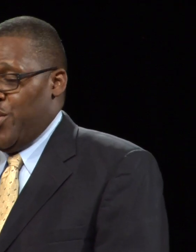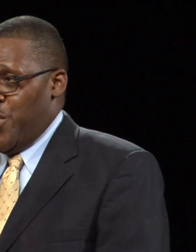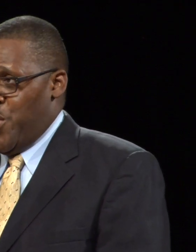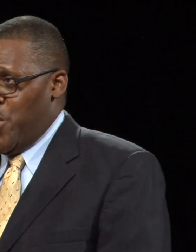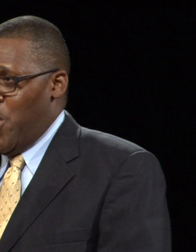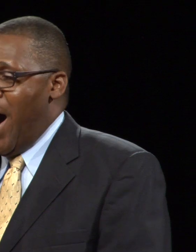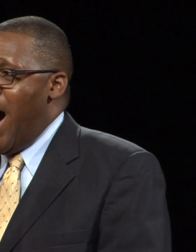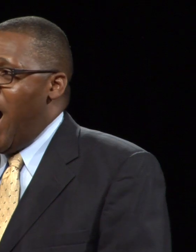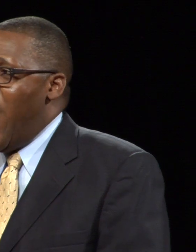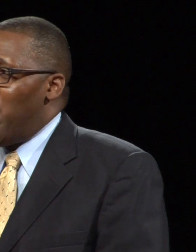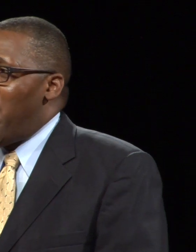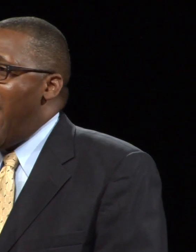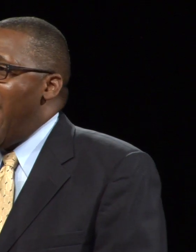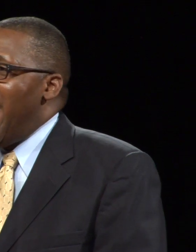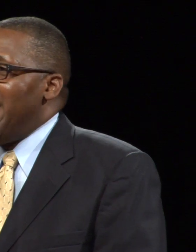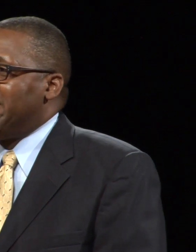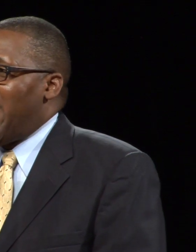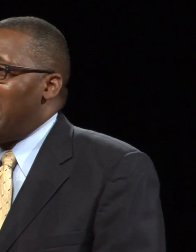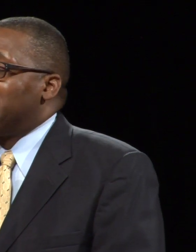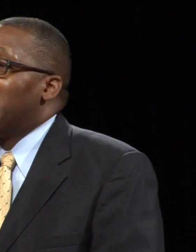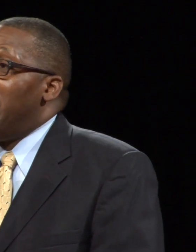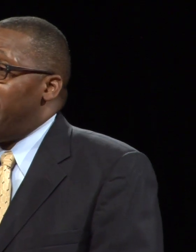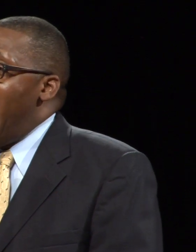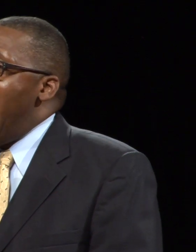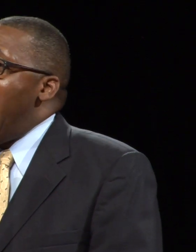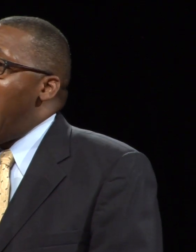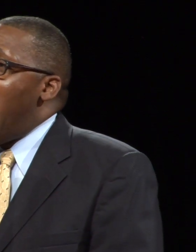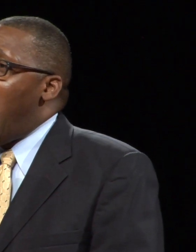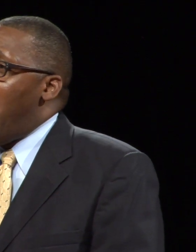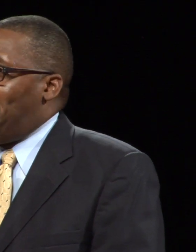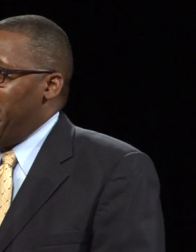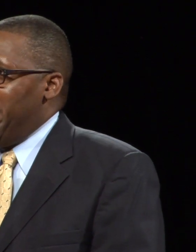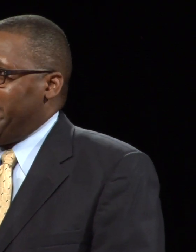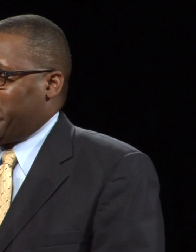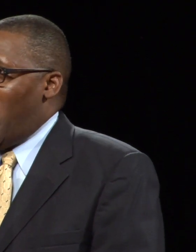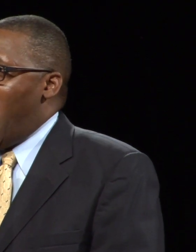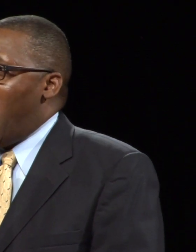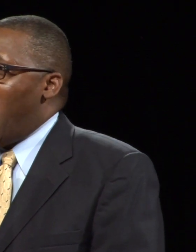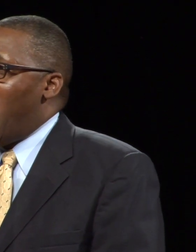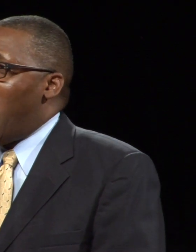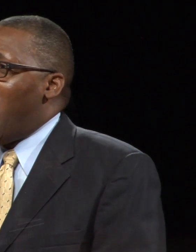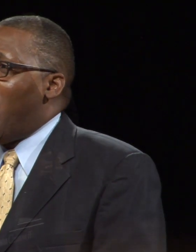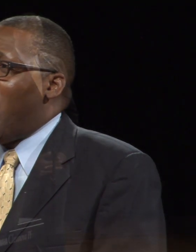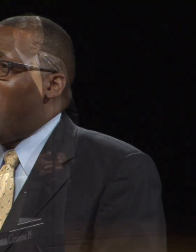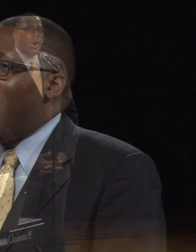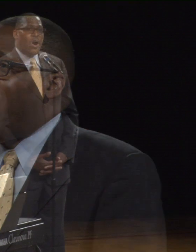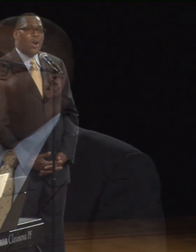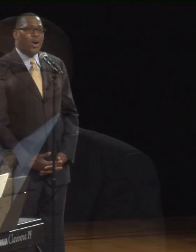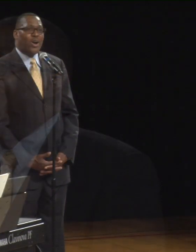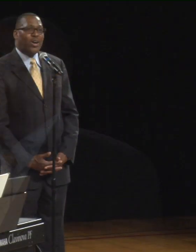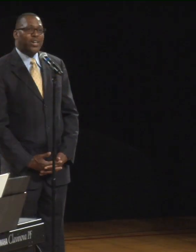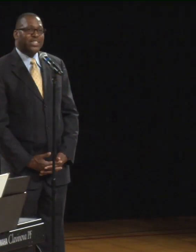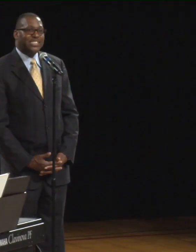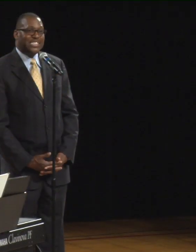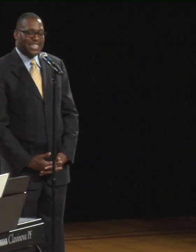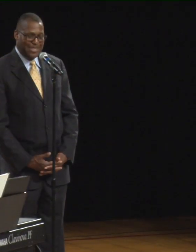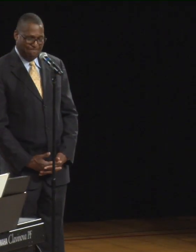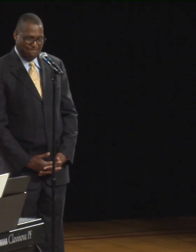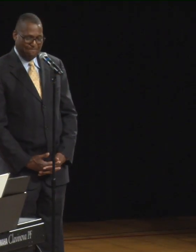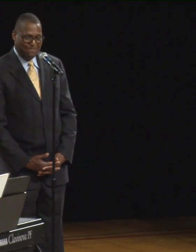LET NEW HORIZONS NOW BE SOUGHT!